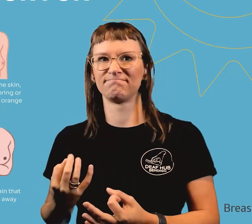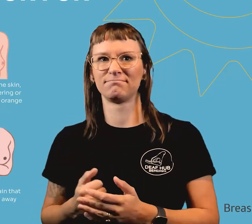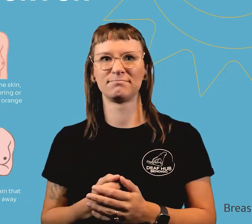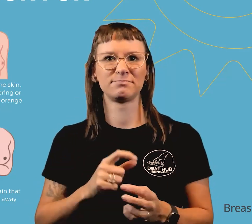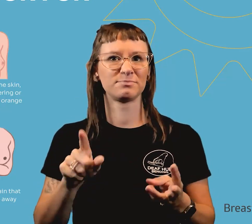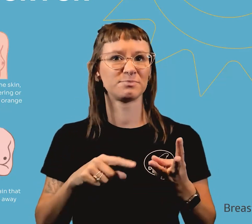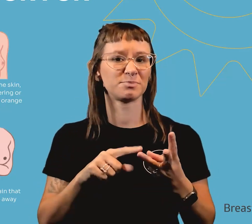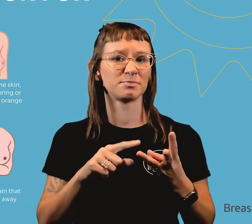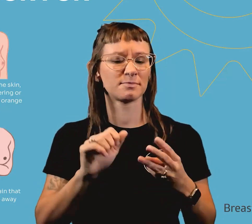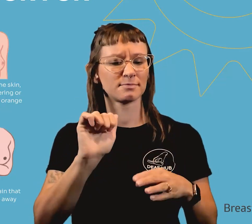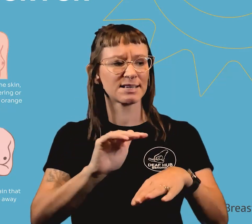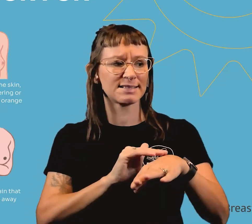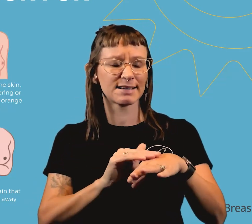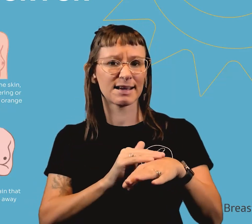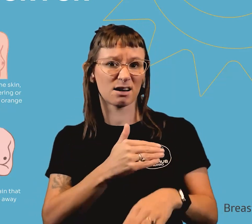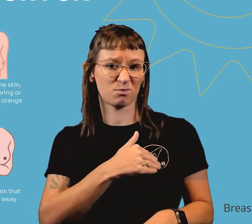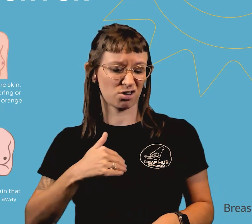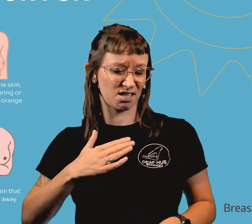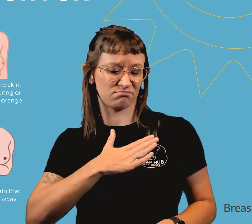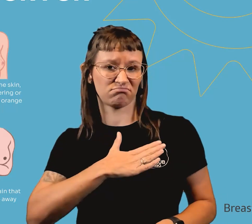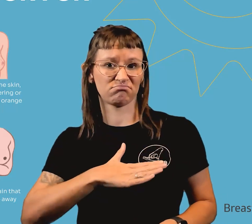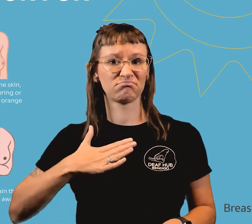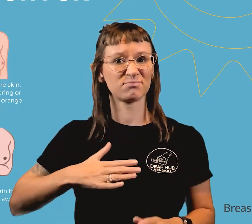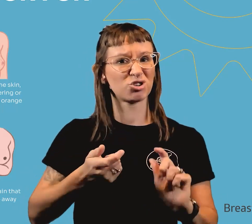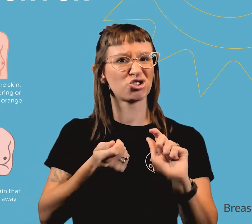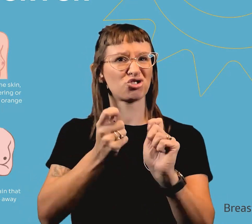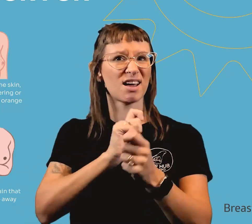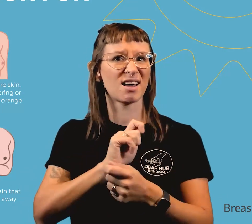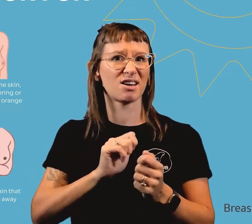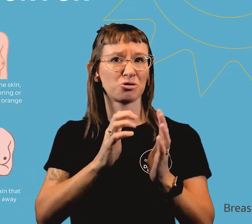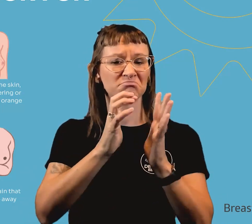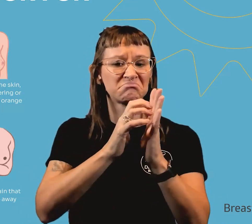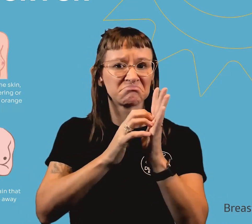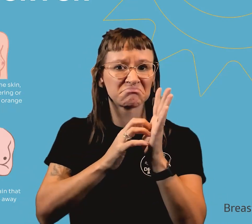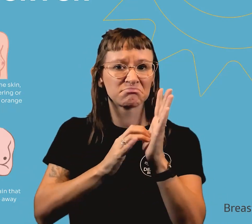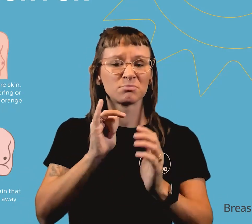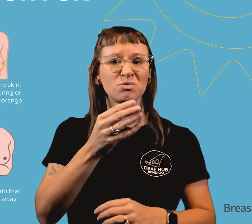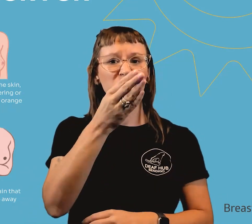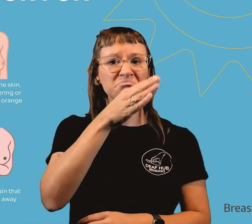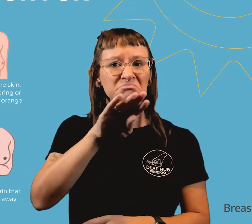3- Changes in the skin of the breast such as any puckering or dimpling of the skin,